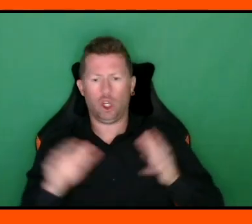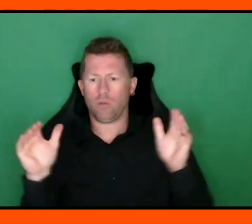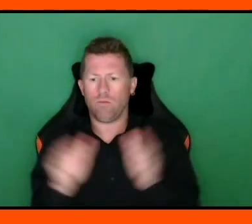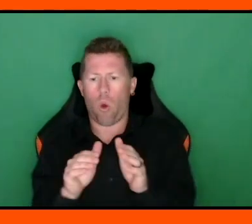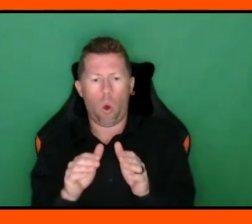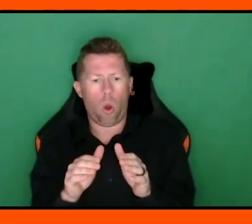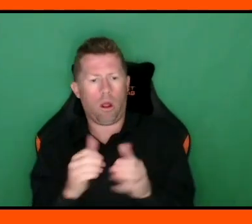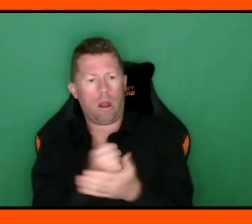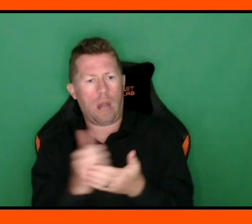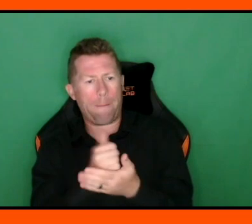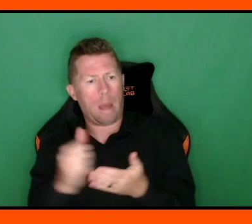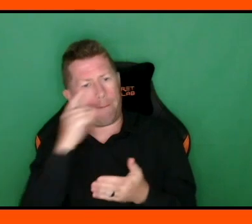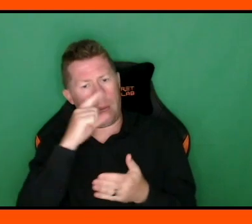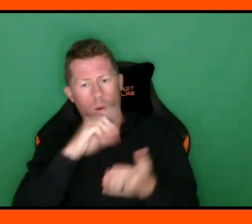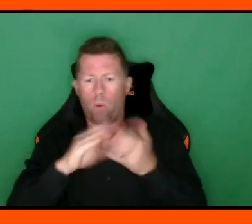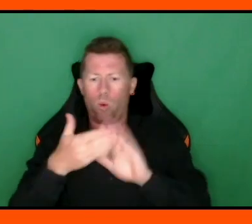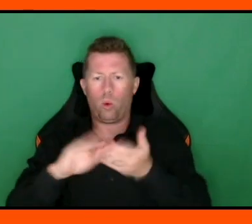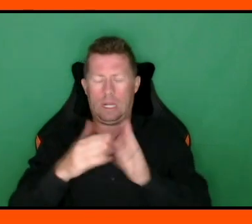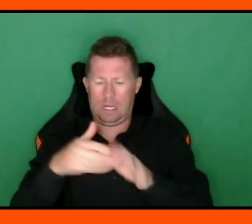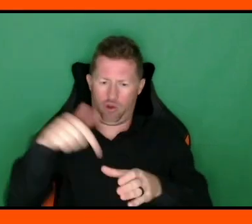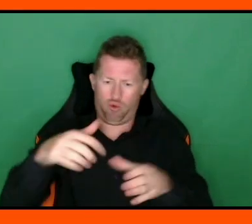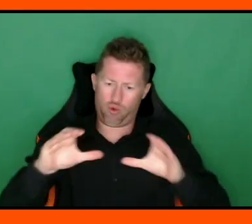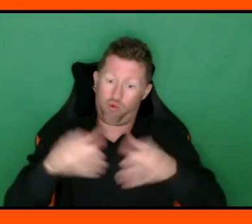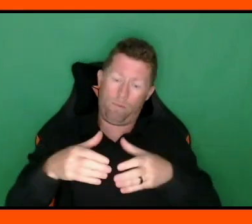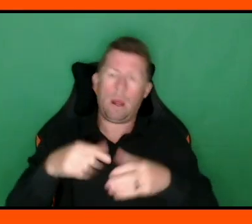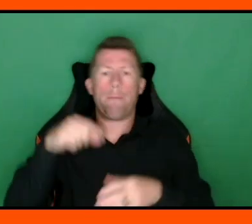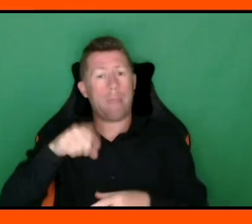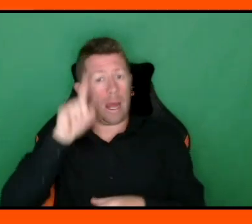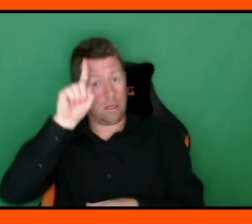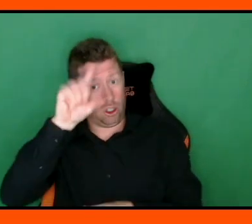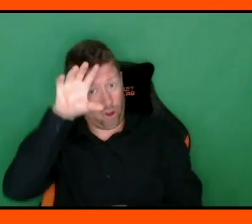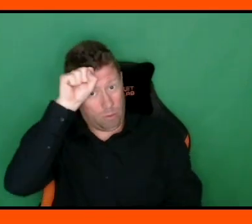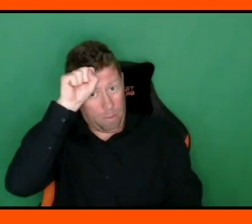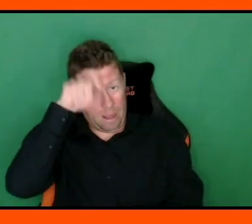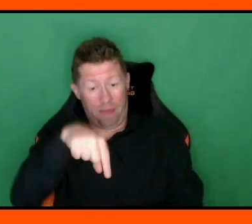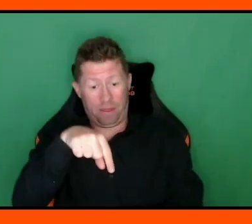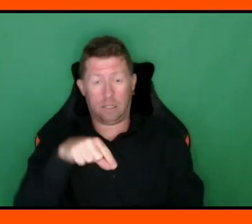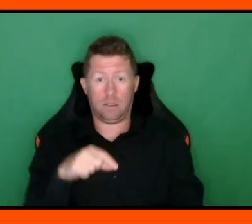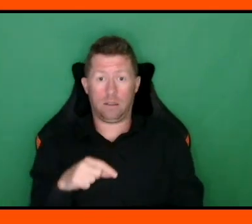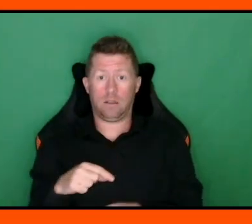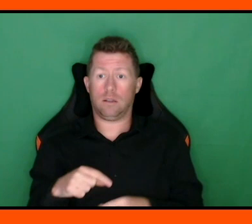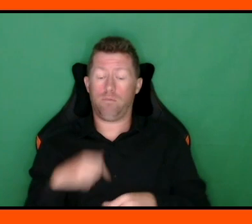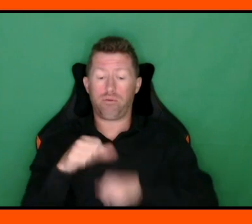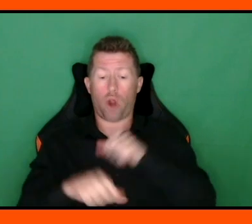It's important I think to note that this process isn’t about 1000 people telling us they want the data,